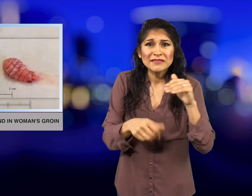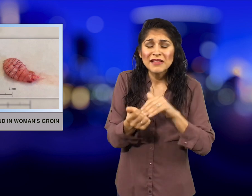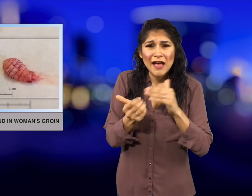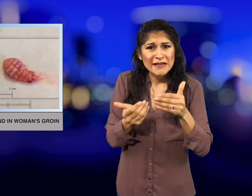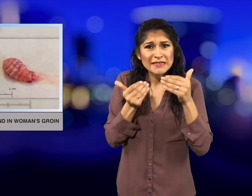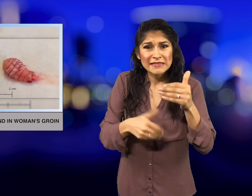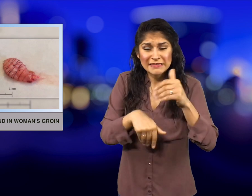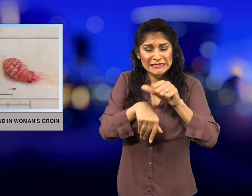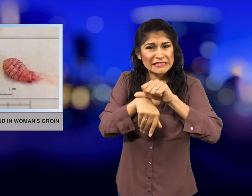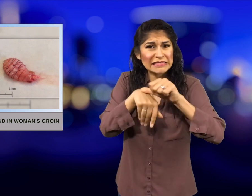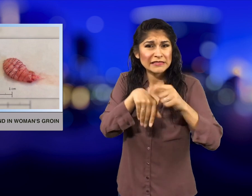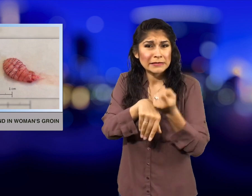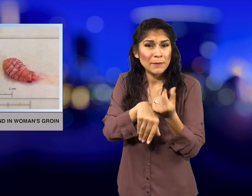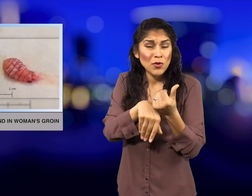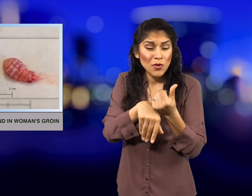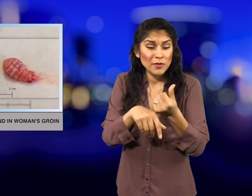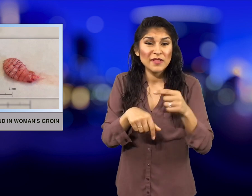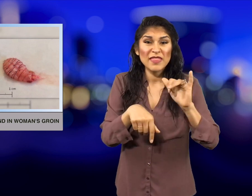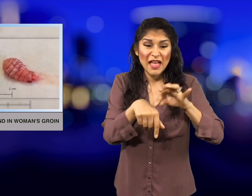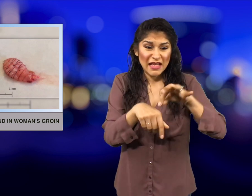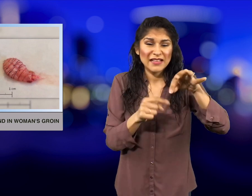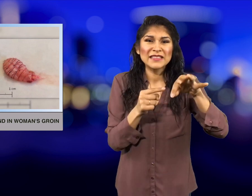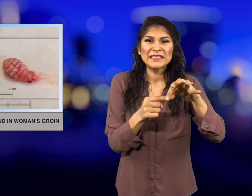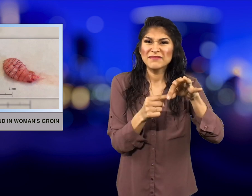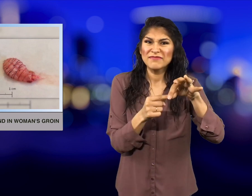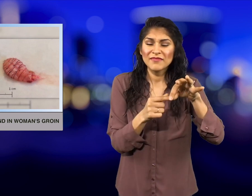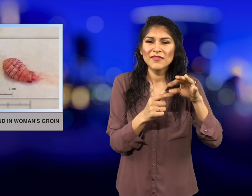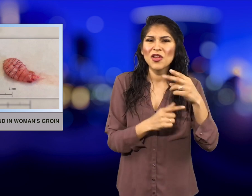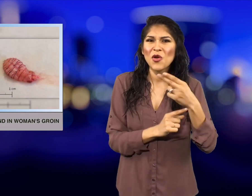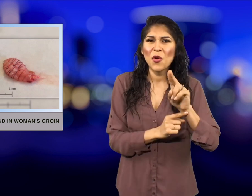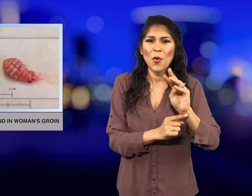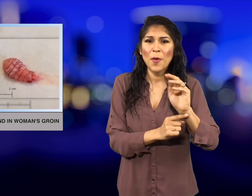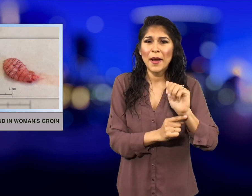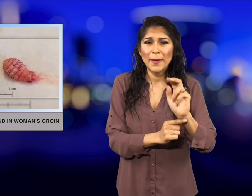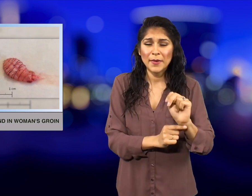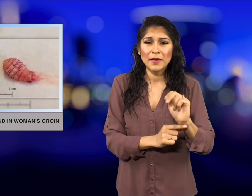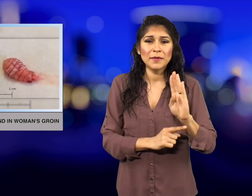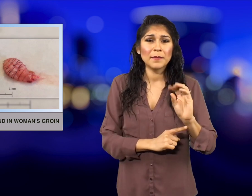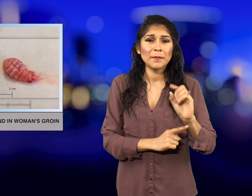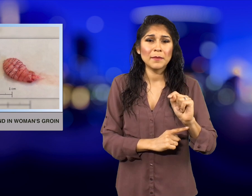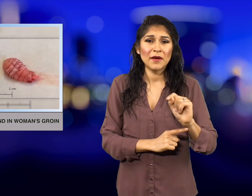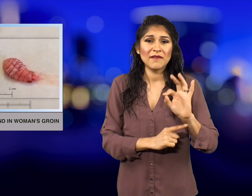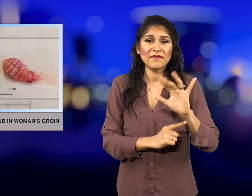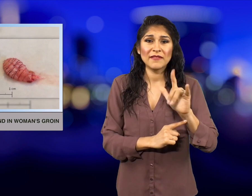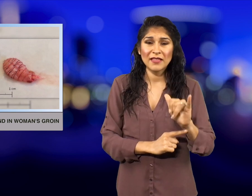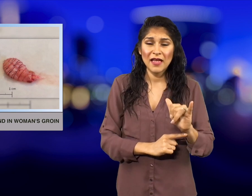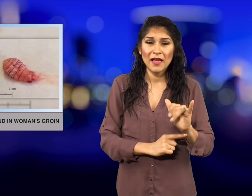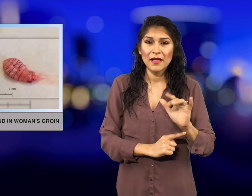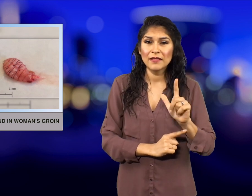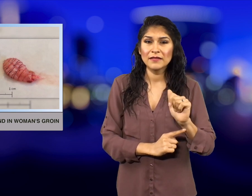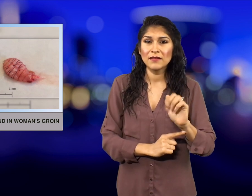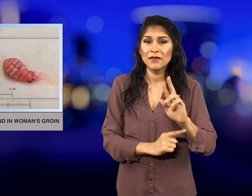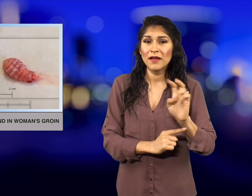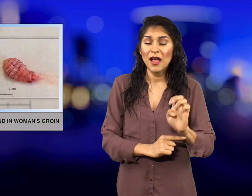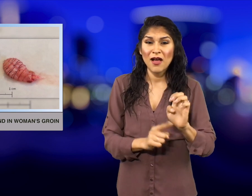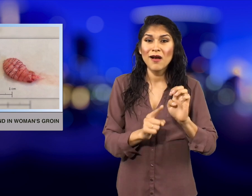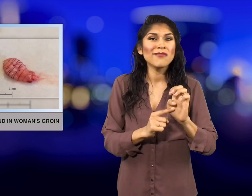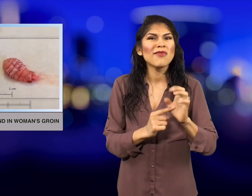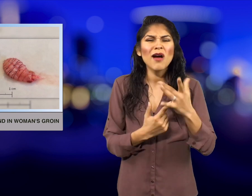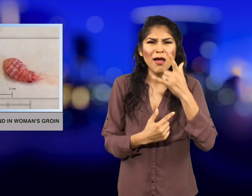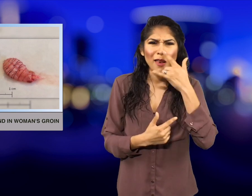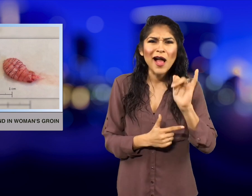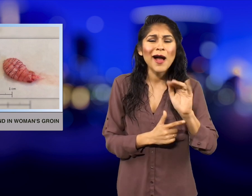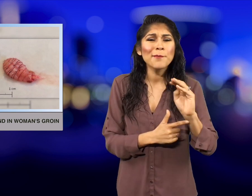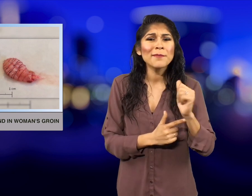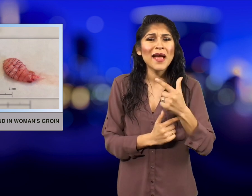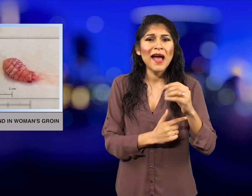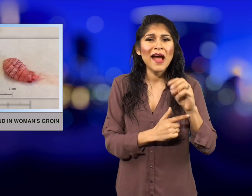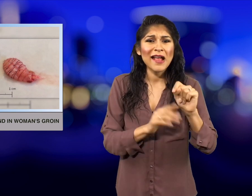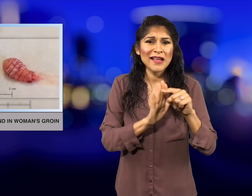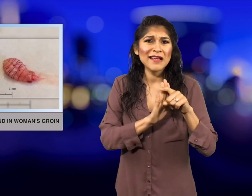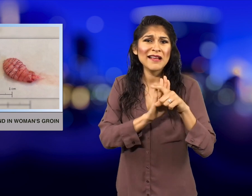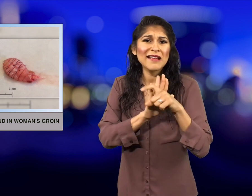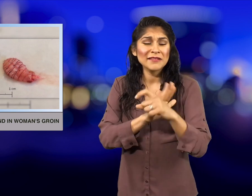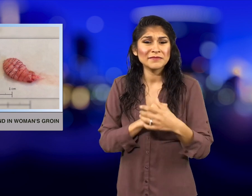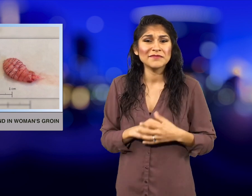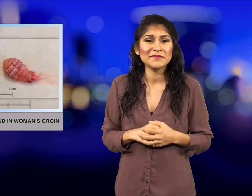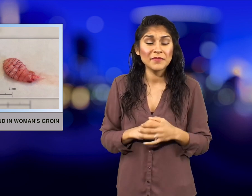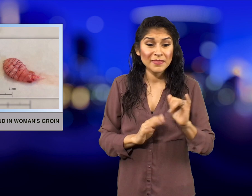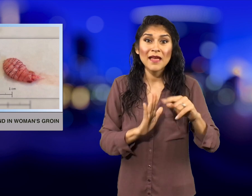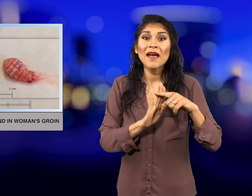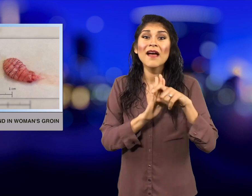Doctors removed the human botfly larva, which is essentially a maggot.